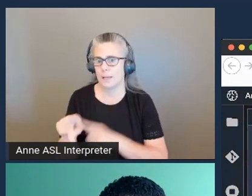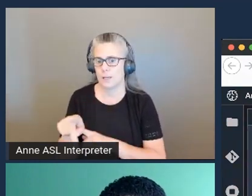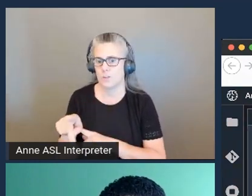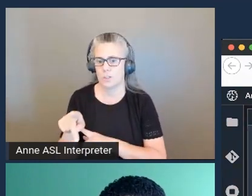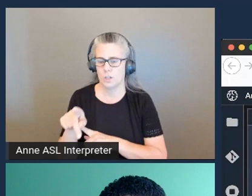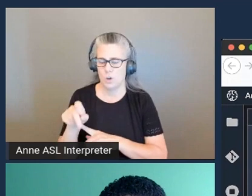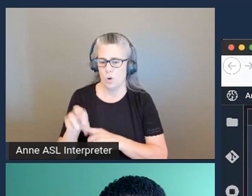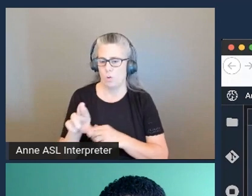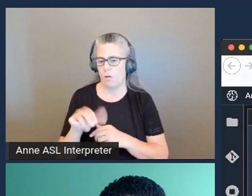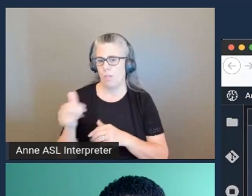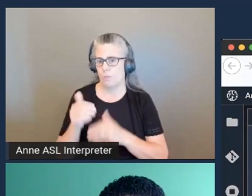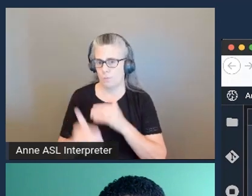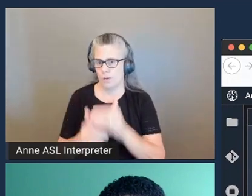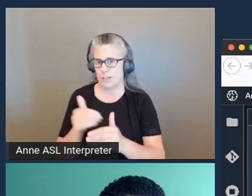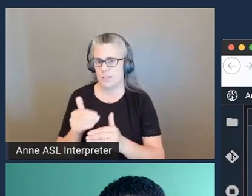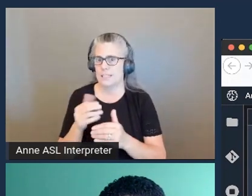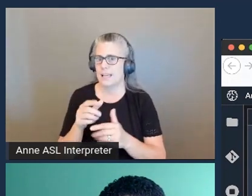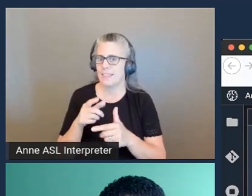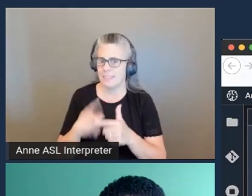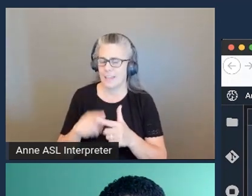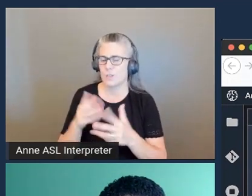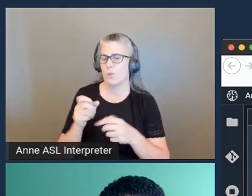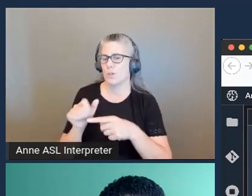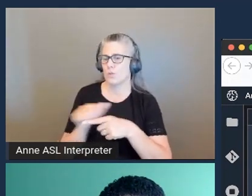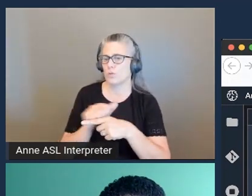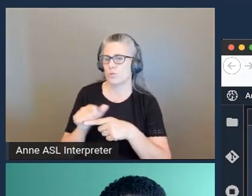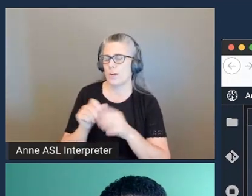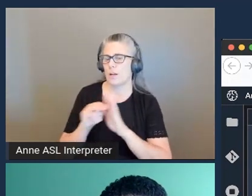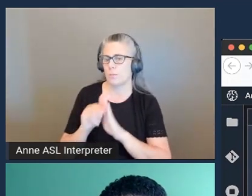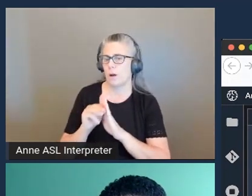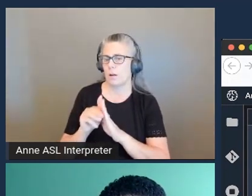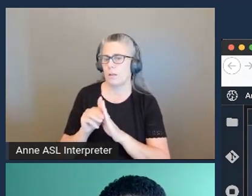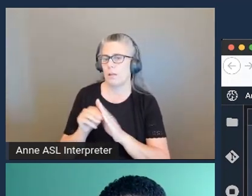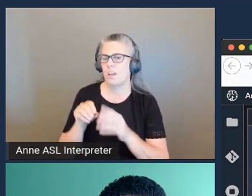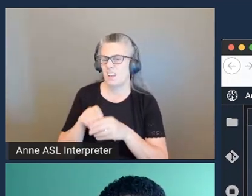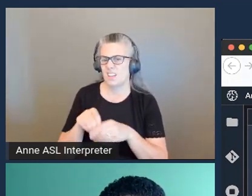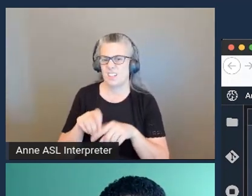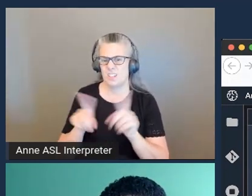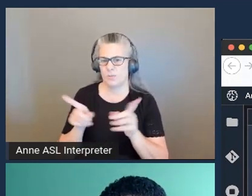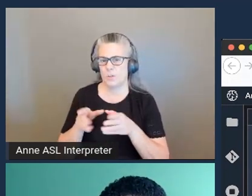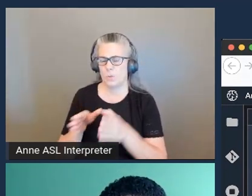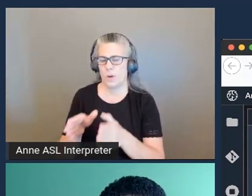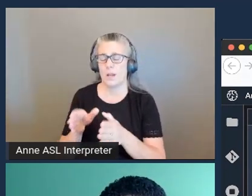and train a model in this automated ways, you could have CodePipeline start the execution off